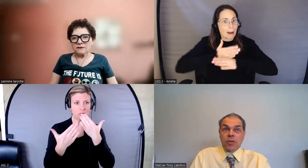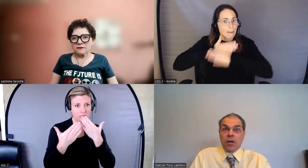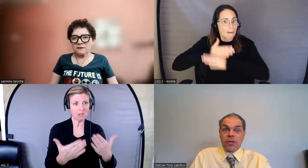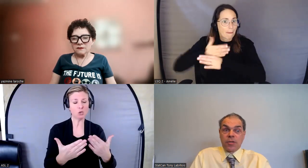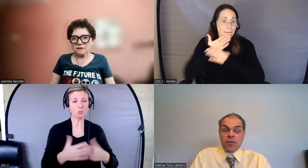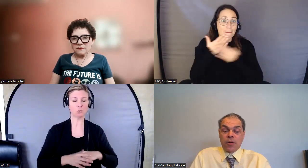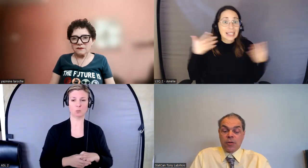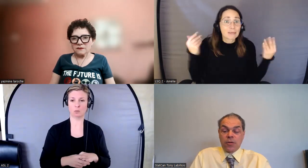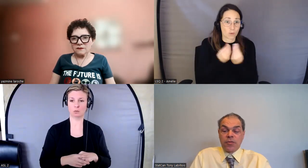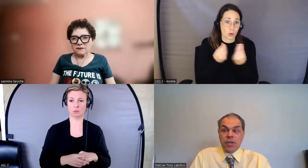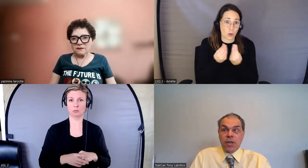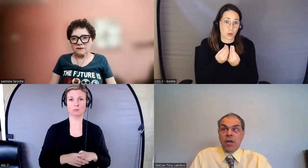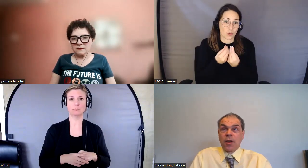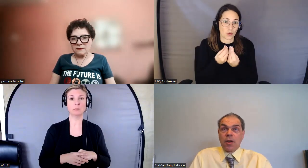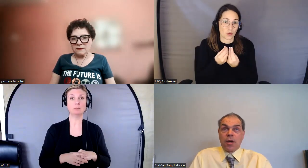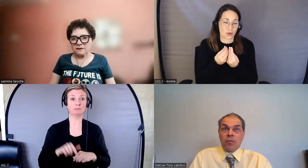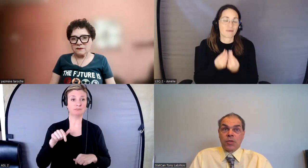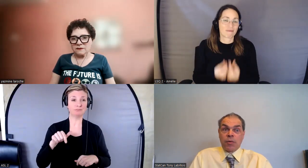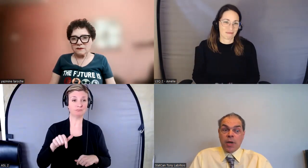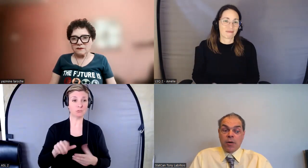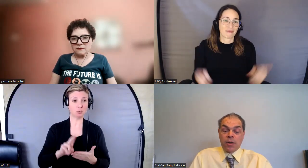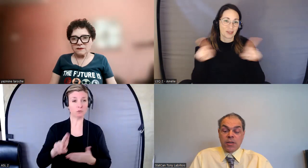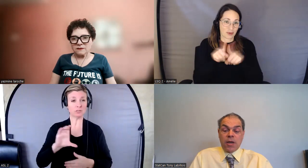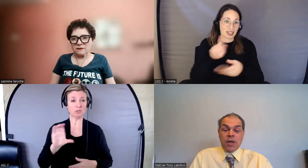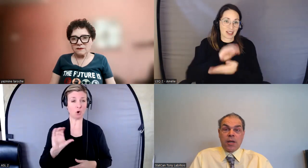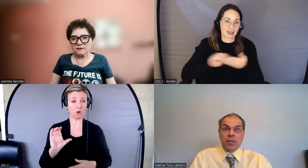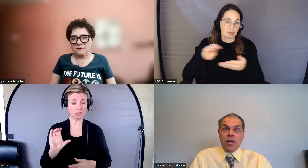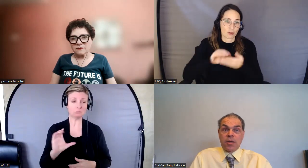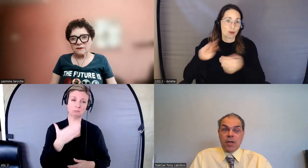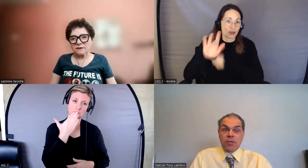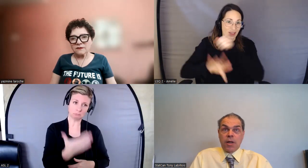national office of Carlton University and some of my colleagues at statscan as well